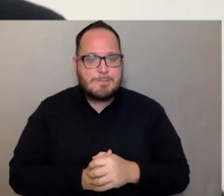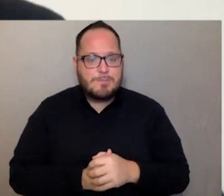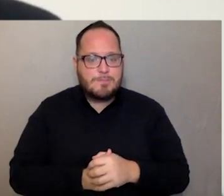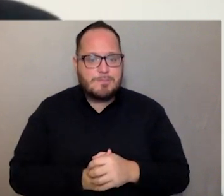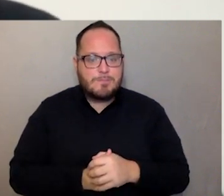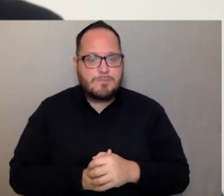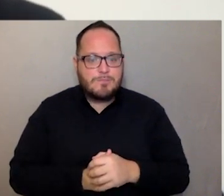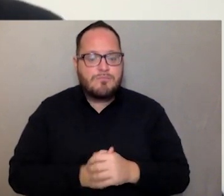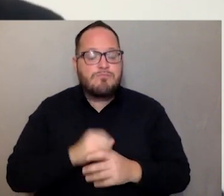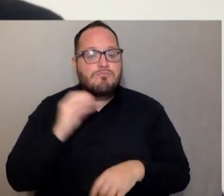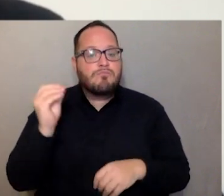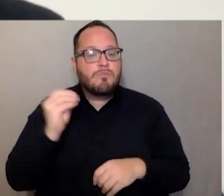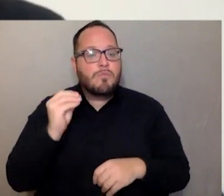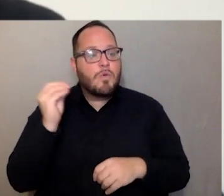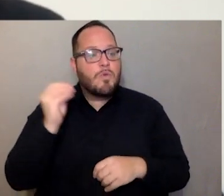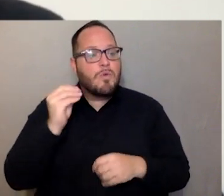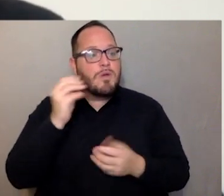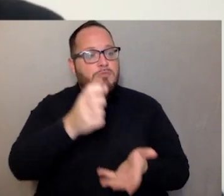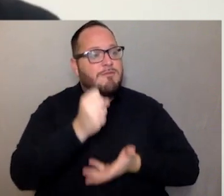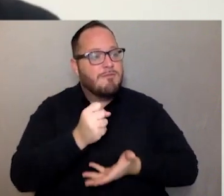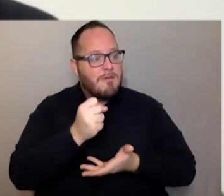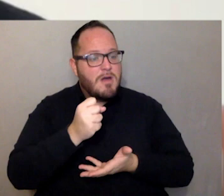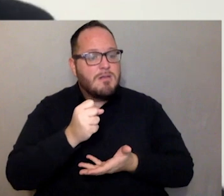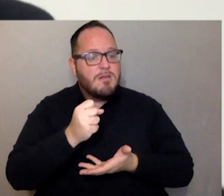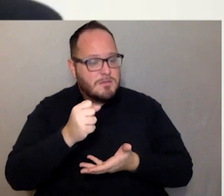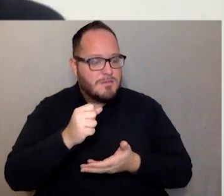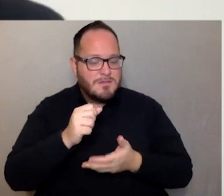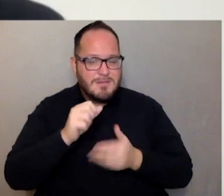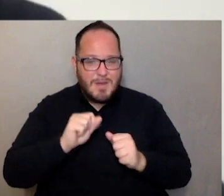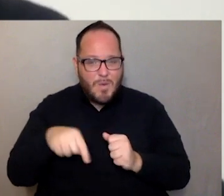COMMUNITIES. AND THAT'S WHY WE'RE COMMITTED TO CONTINUING TO FIGHT FOR THE CONTINUATION OF THIS PROGRAM AND